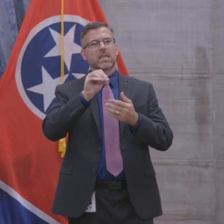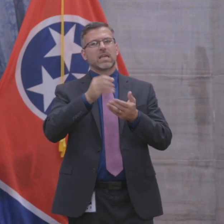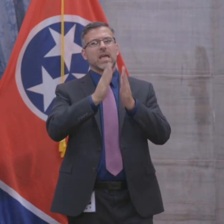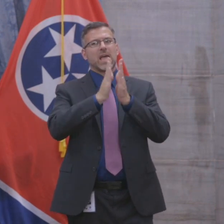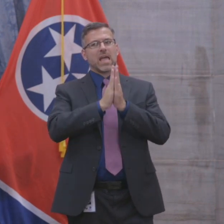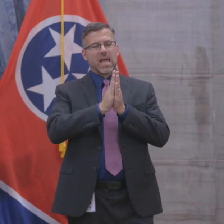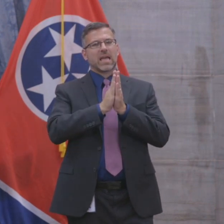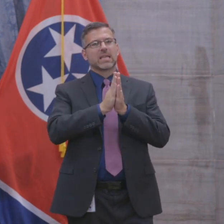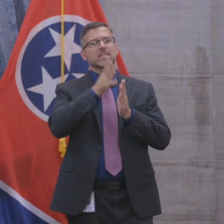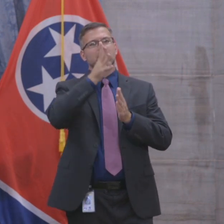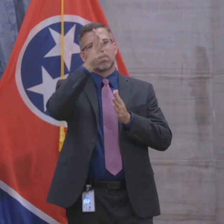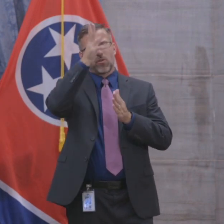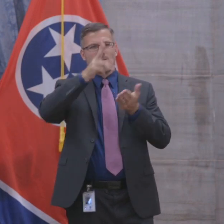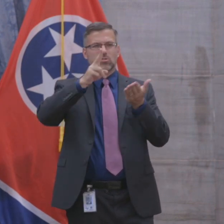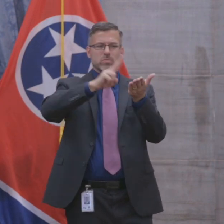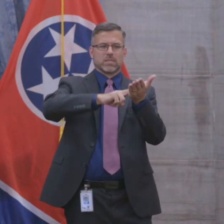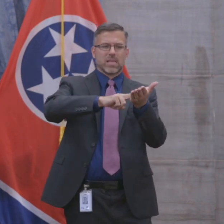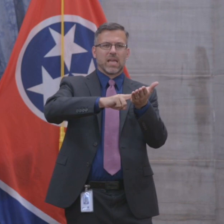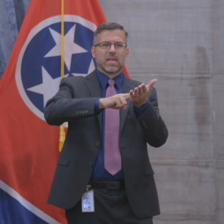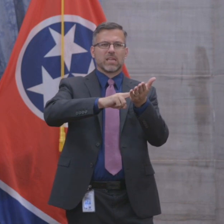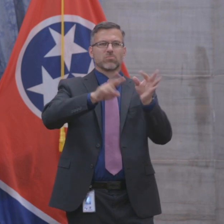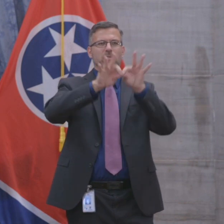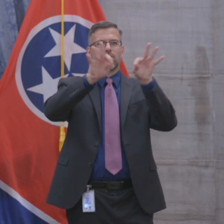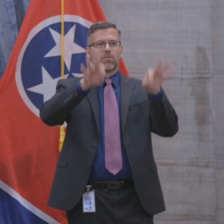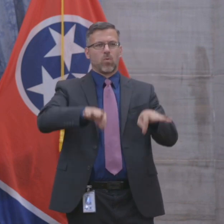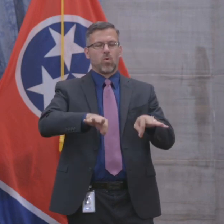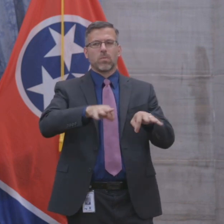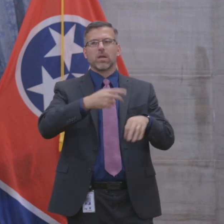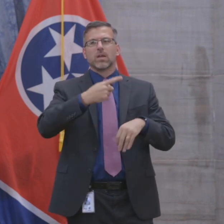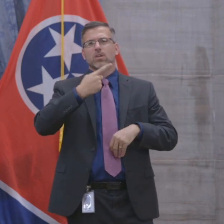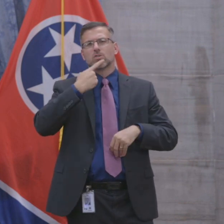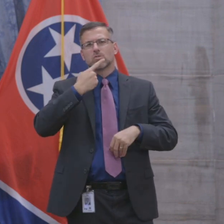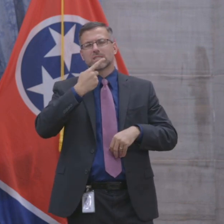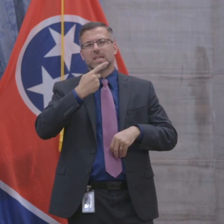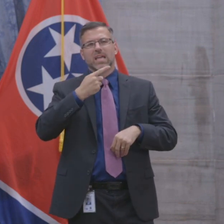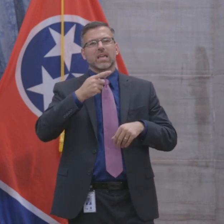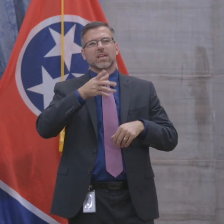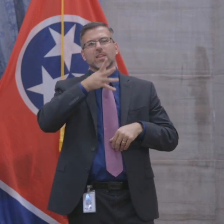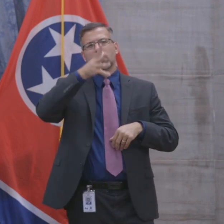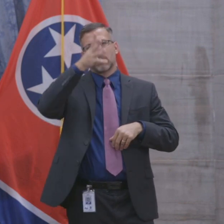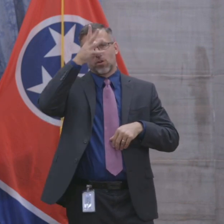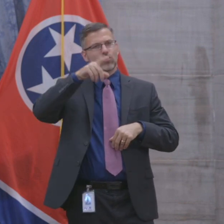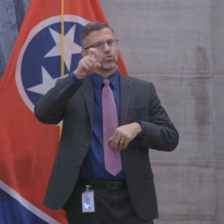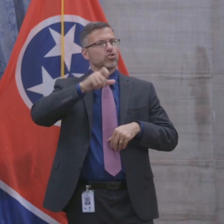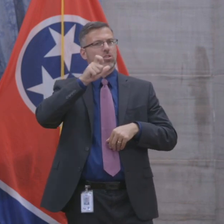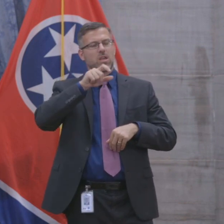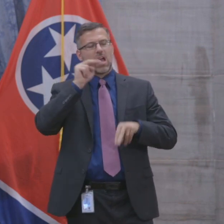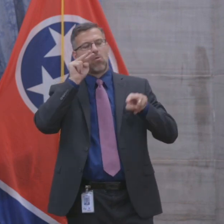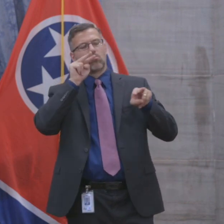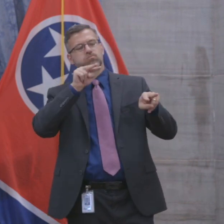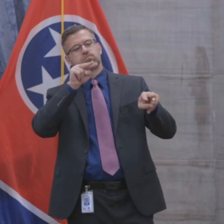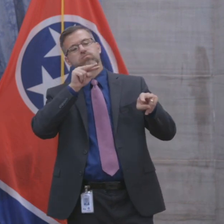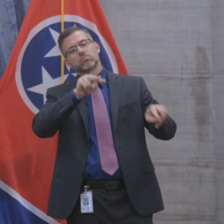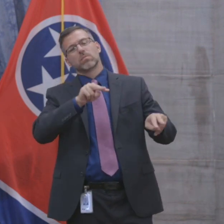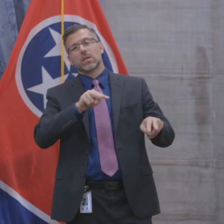the process of the parole board that allows us to review decisions by the parole board and for this very reason. Just